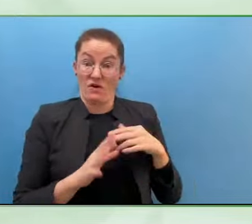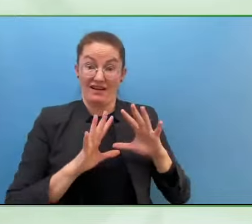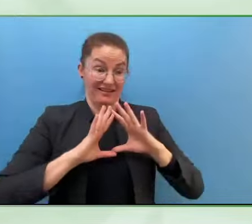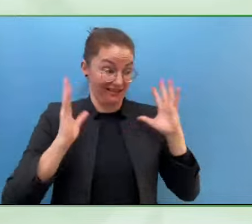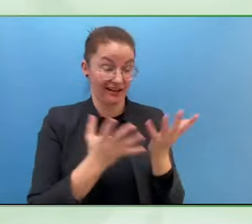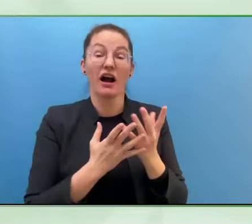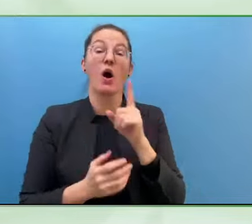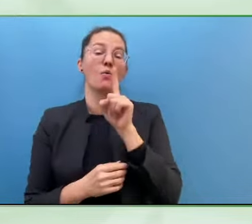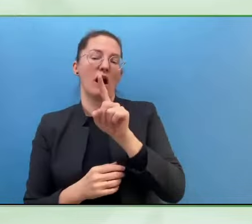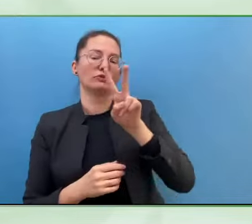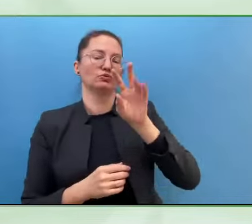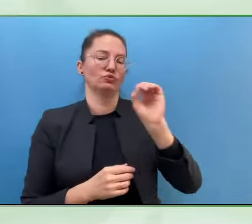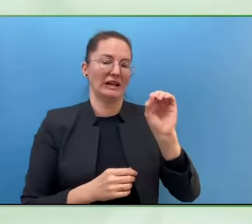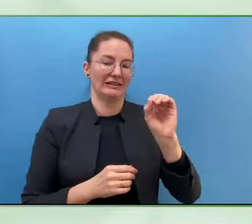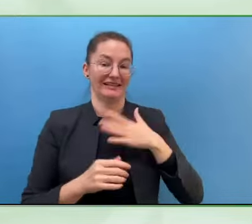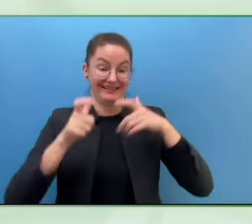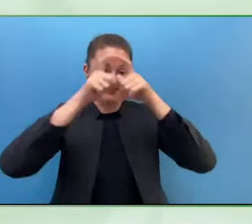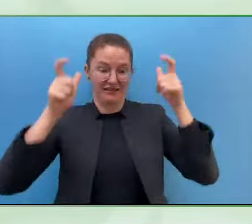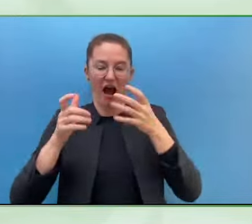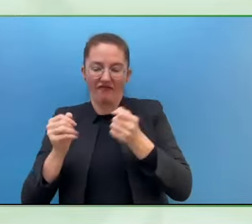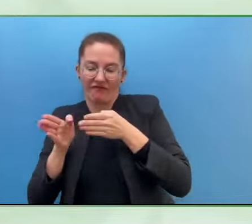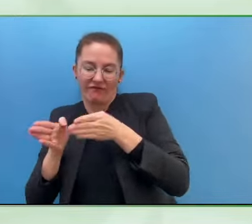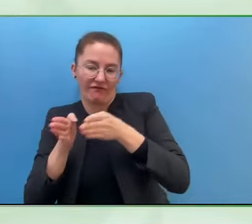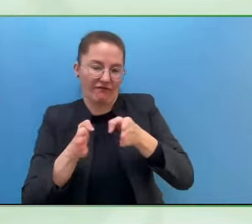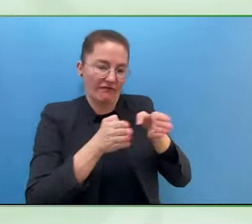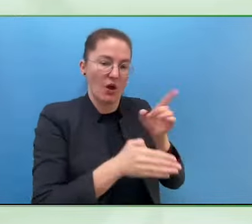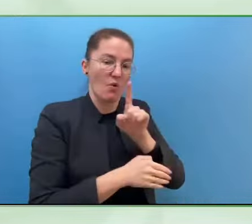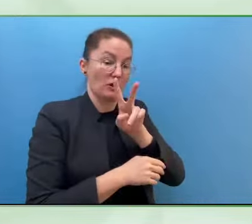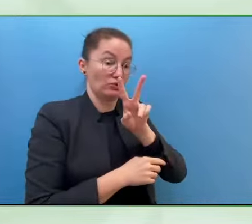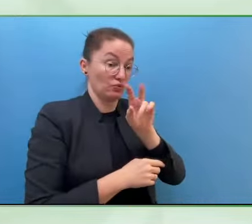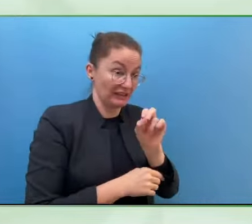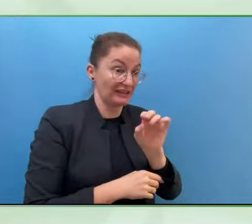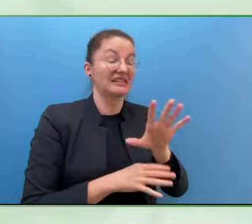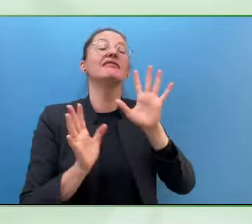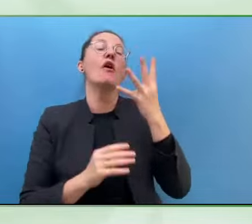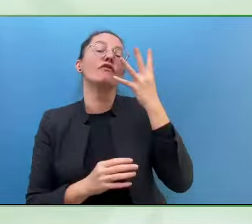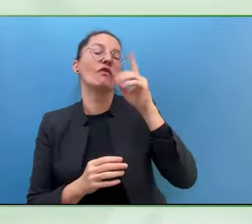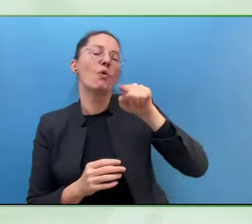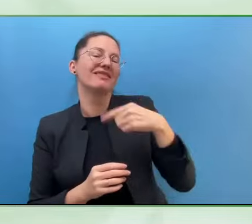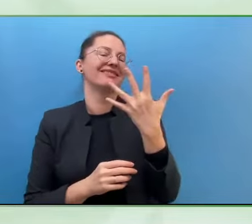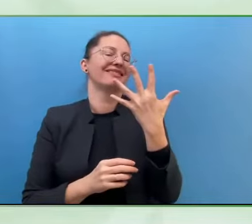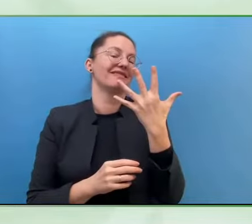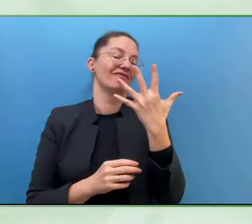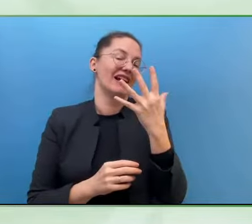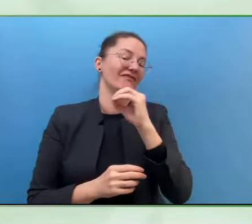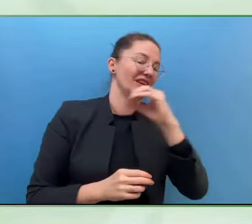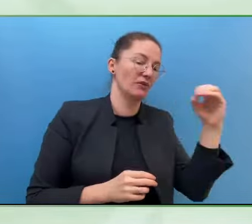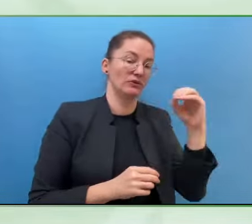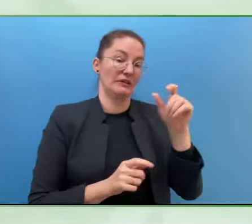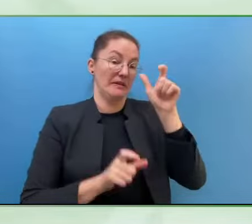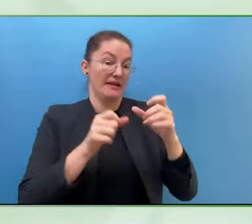with the persons, my colleague and me.